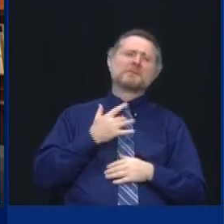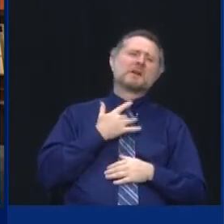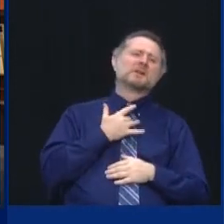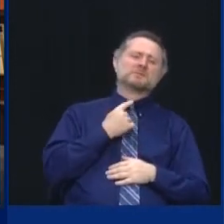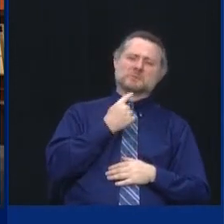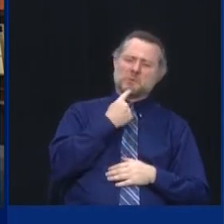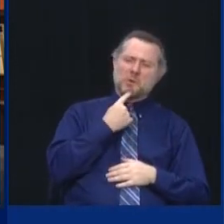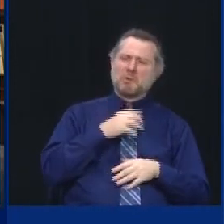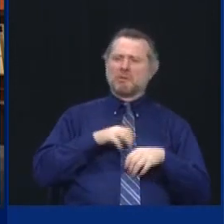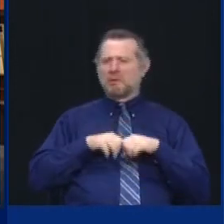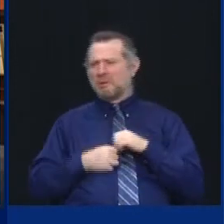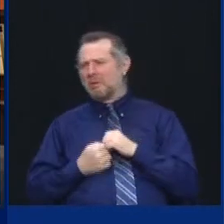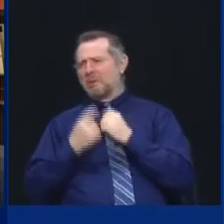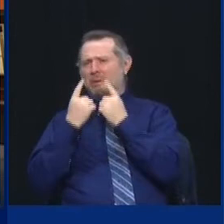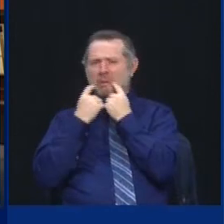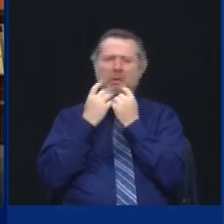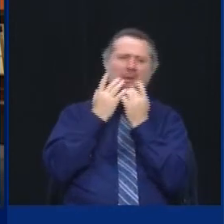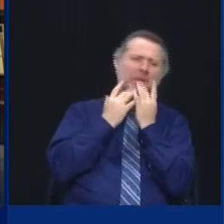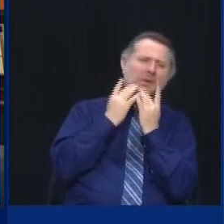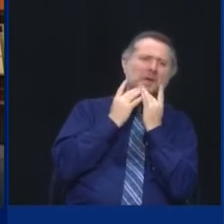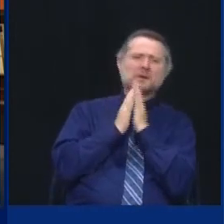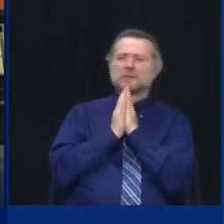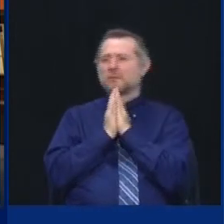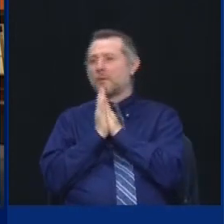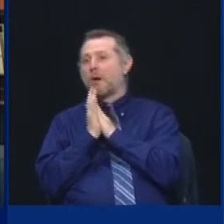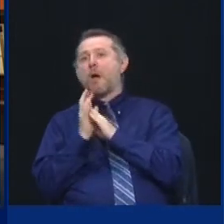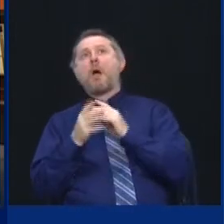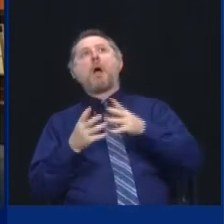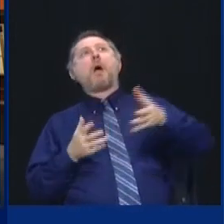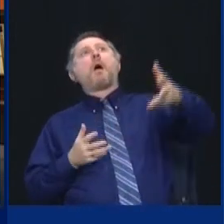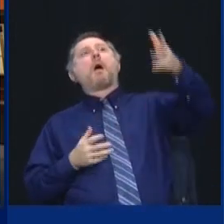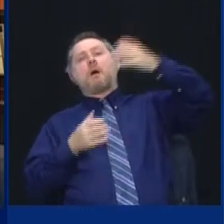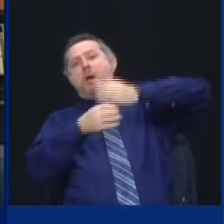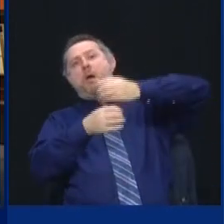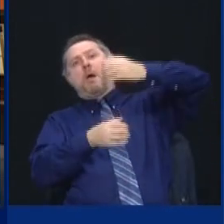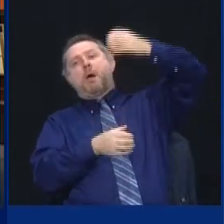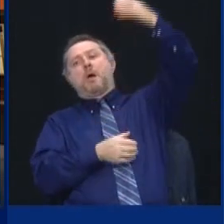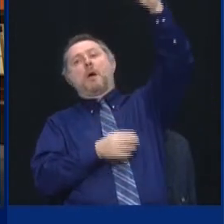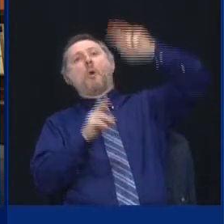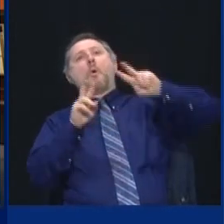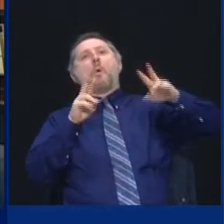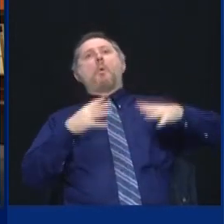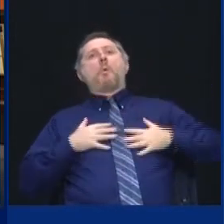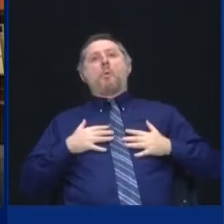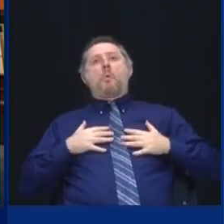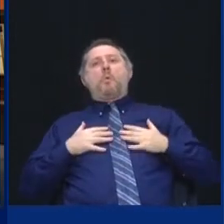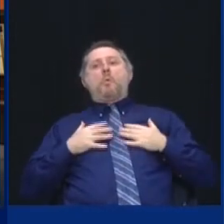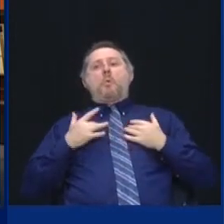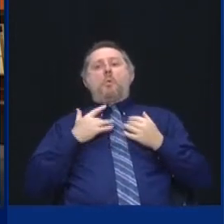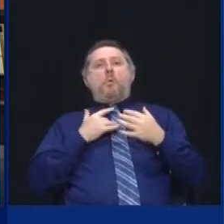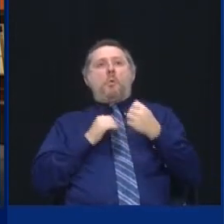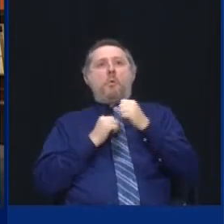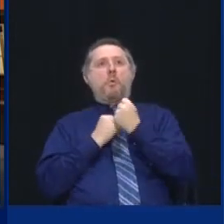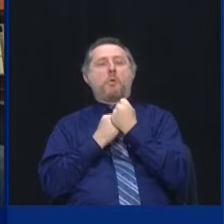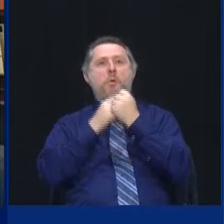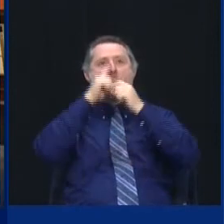WHY DID GOVERNOR SMITH BUILD THE TALLEST BUILDING? IN THE GREATEST DEPRESSION? OF COURSE. BECAUSE WE ARE IN THE MIDDLE OF